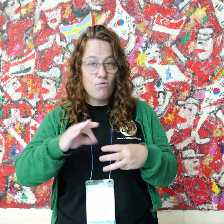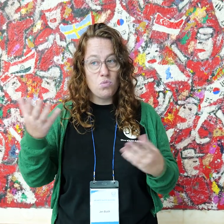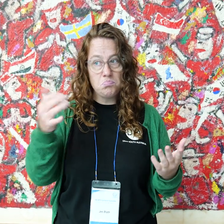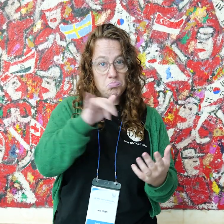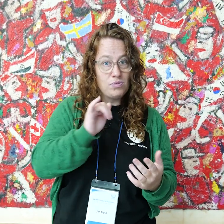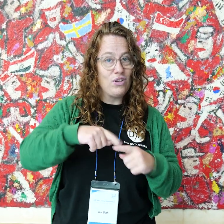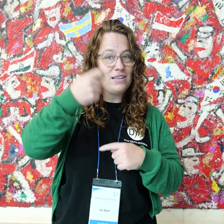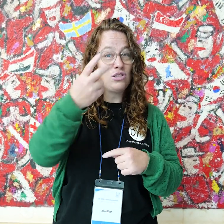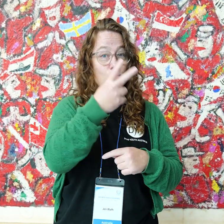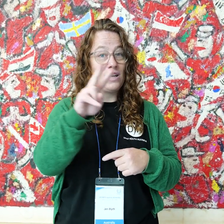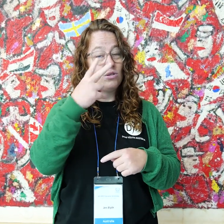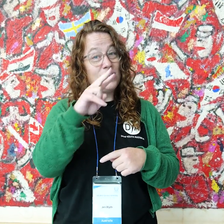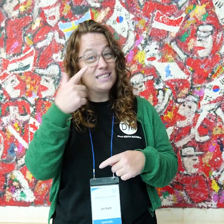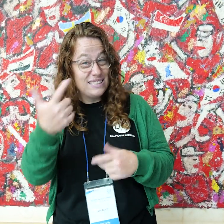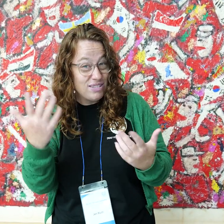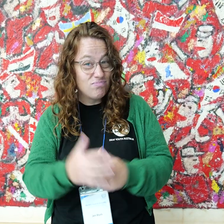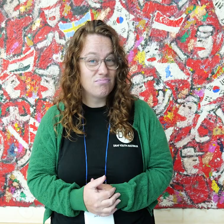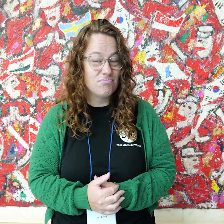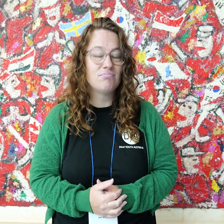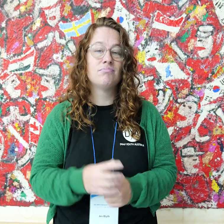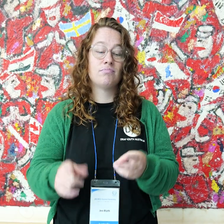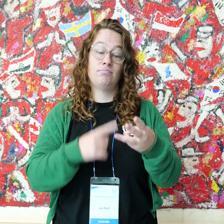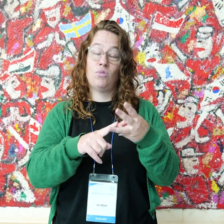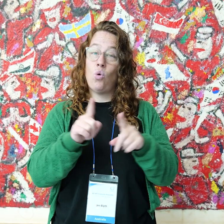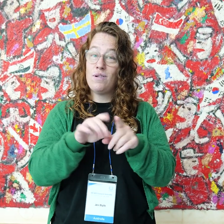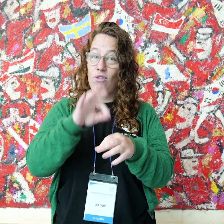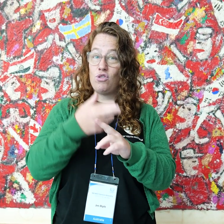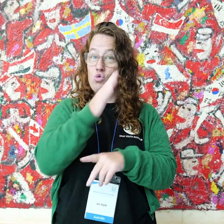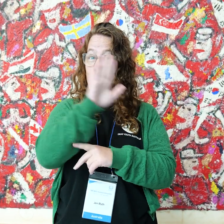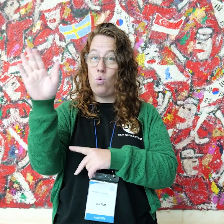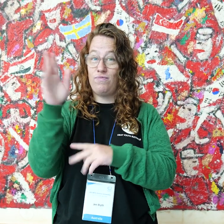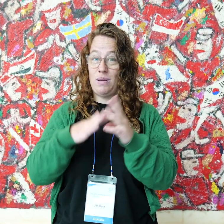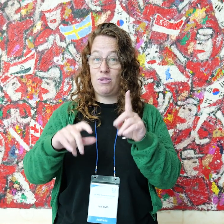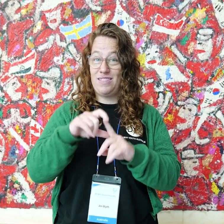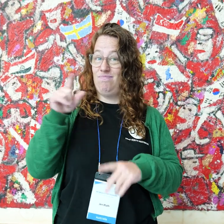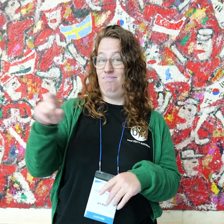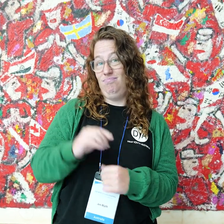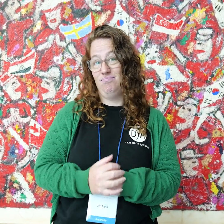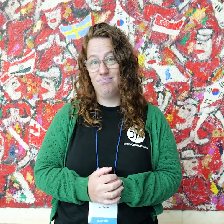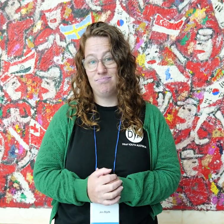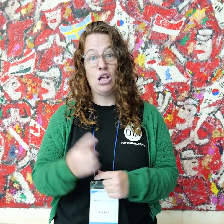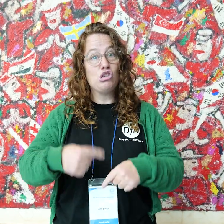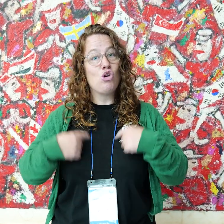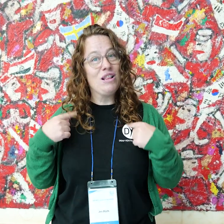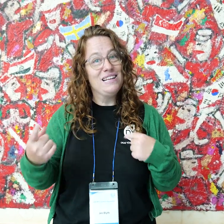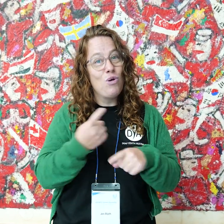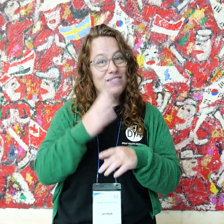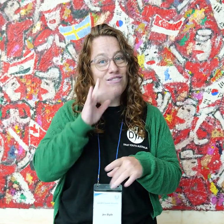So we'll be voting on where the 2027 WFD Congress will be held. We're also voting for new WFD board members.